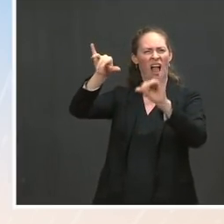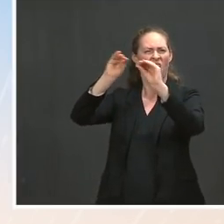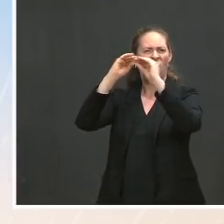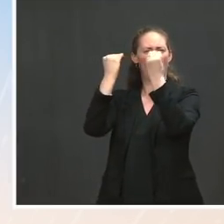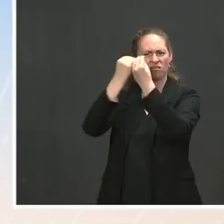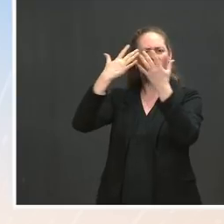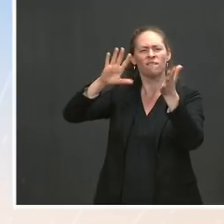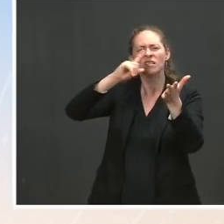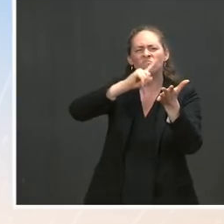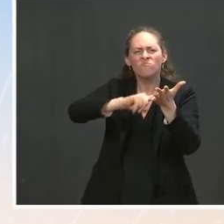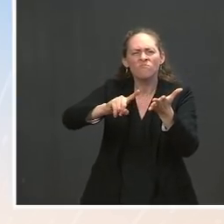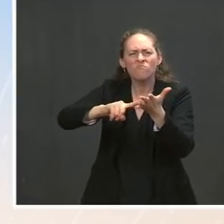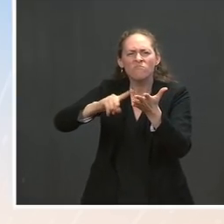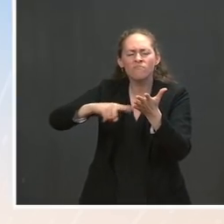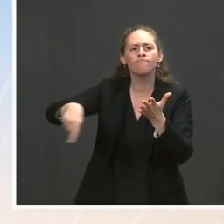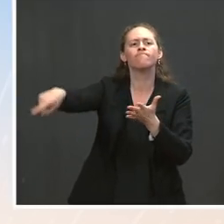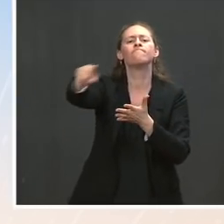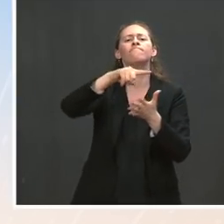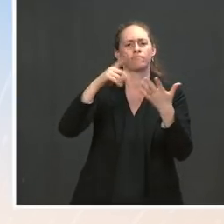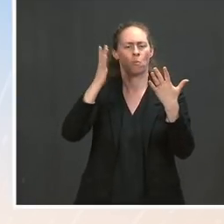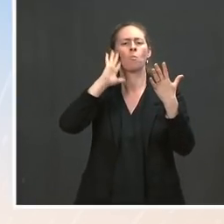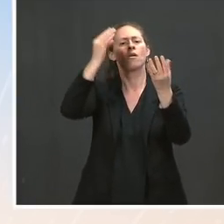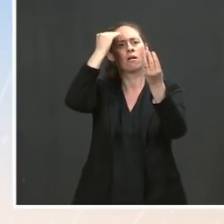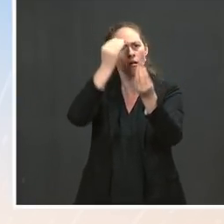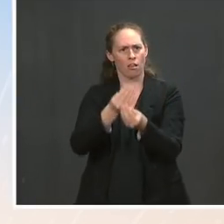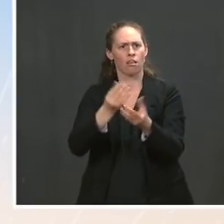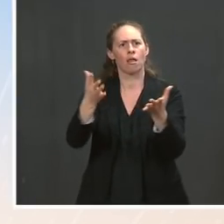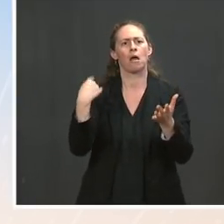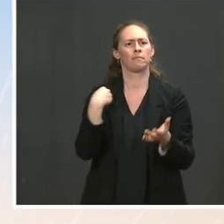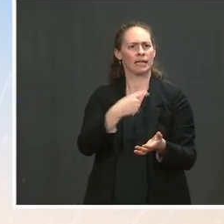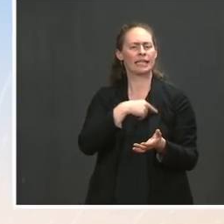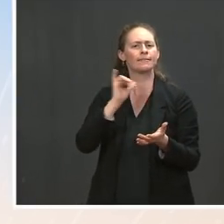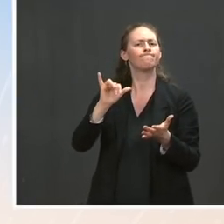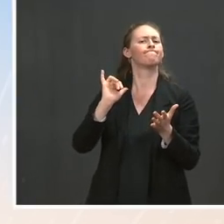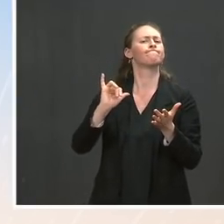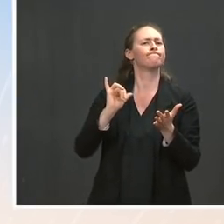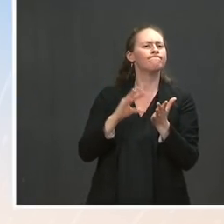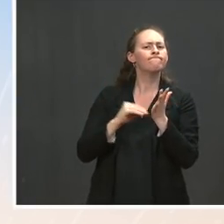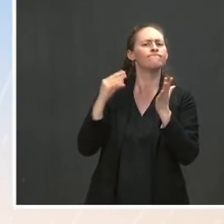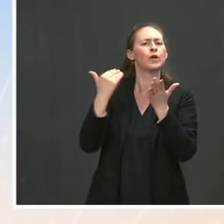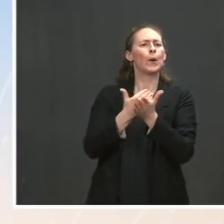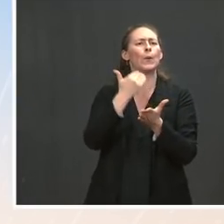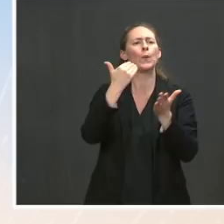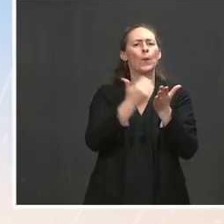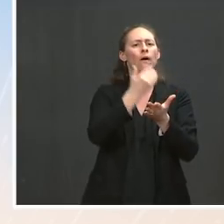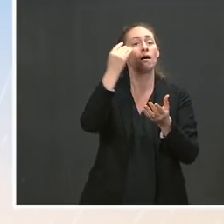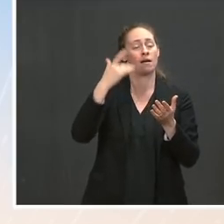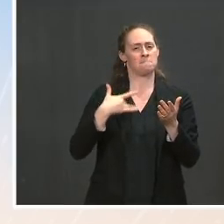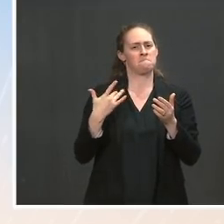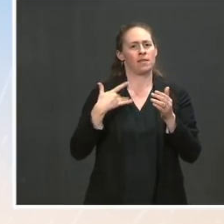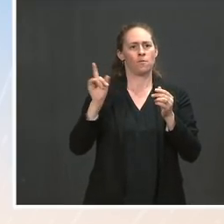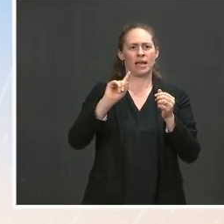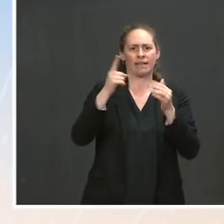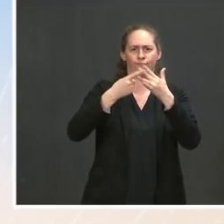We continue to learn more about the earliest days of the COVID-19 pandemic, including its origins so we can better prepare for future crises.